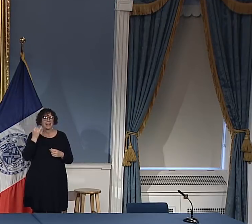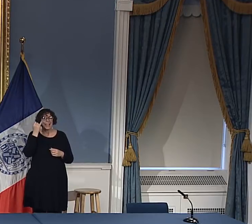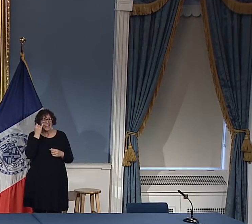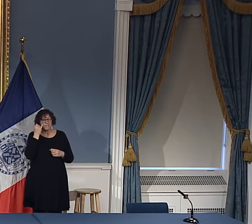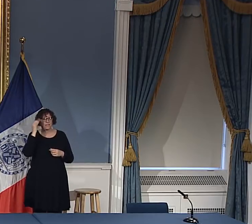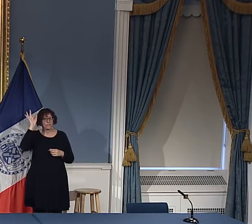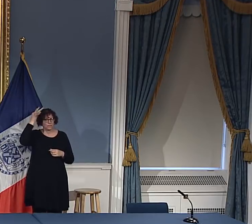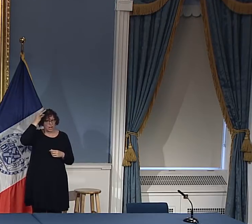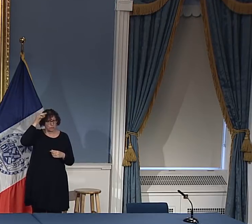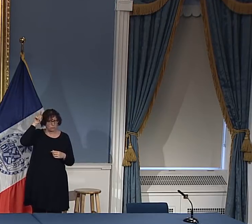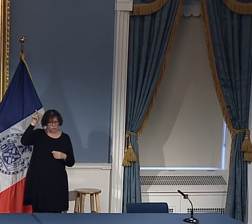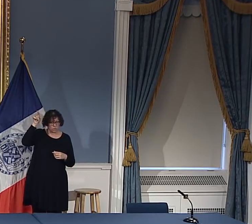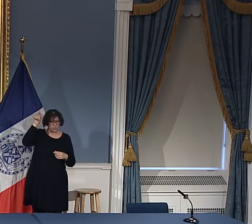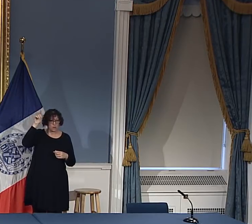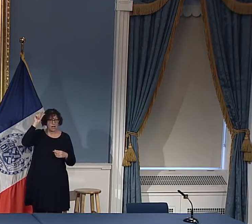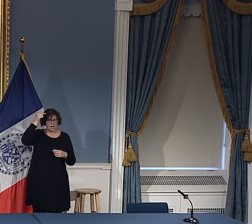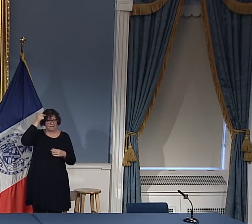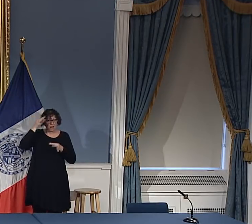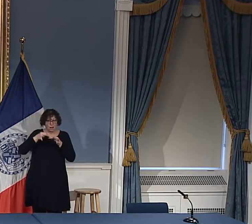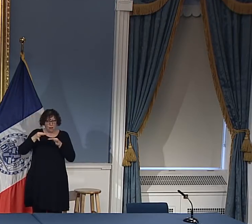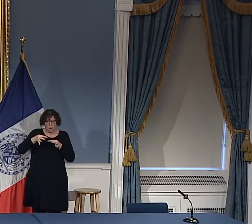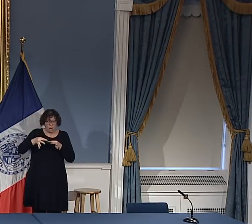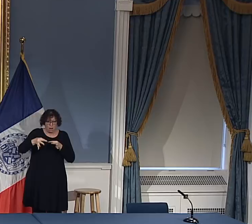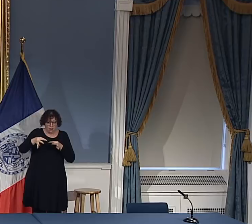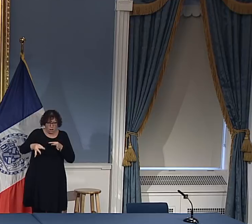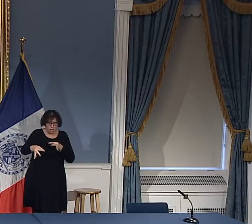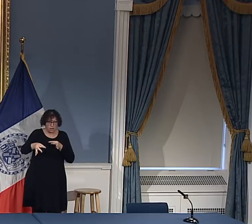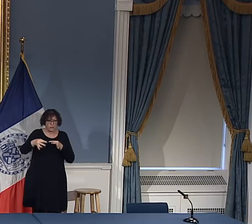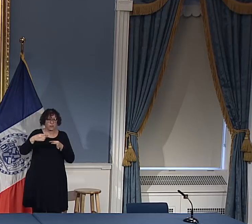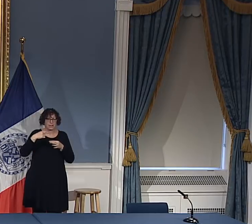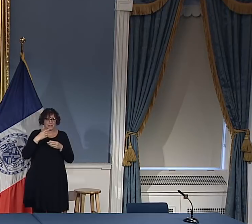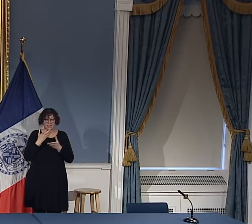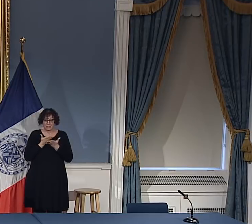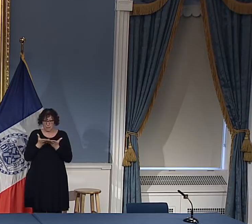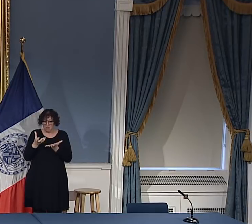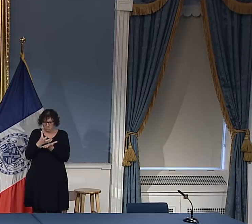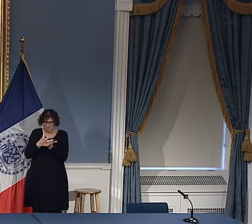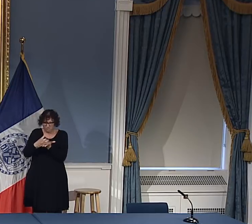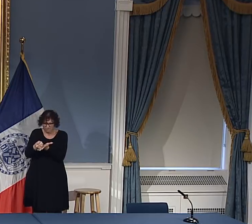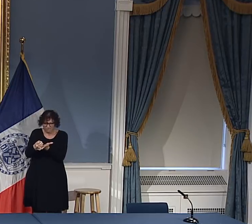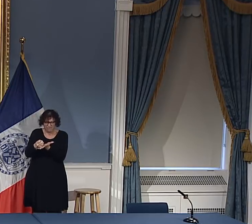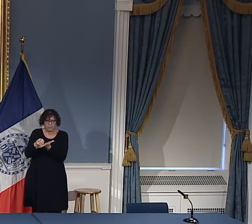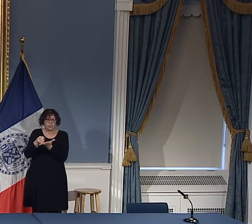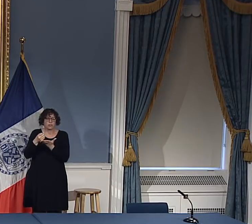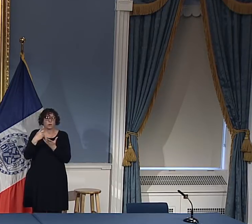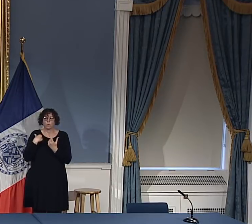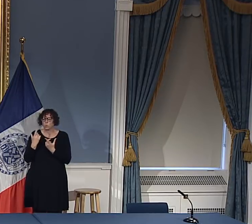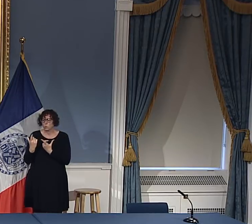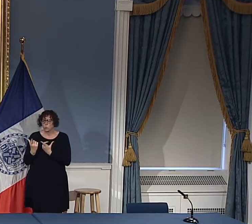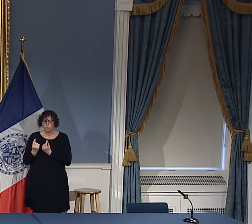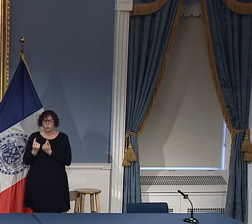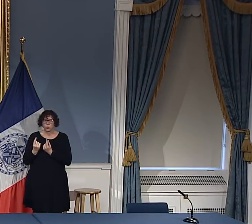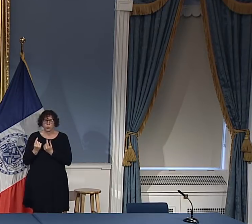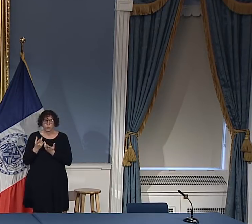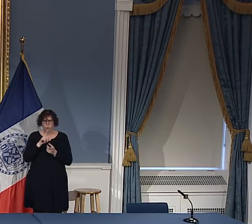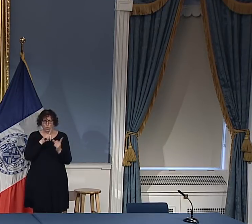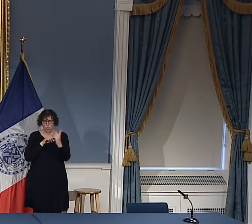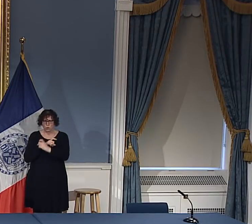WHAT ARE YOU GOING TO DO? WH IATS THE CITY GOING TO DO IF THE DELAYS CONTINUE AND WE RUN OUT OF THESE SUPPLIESN ITH E